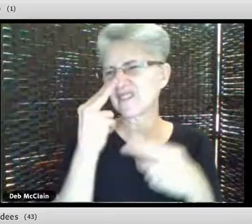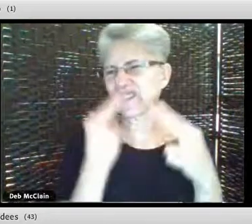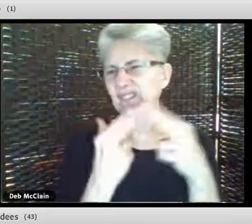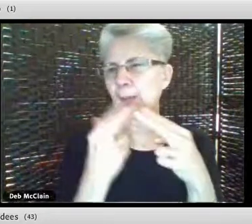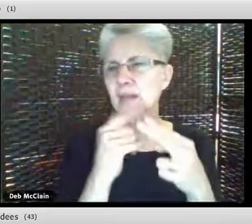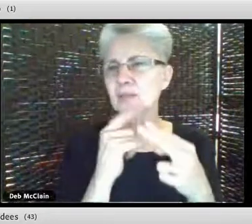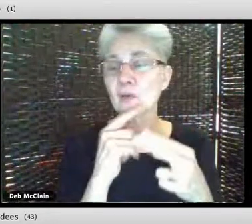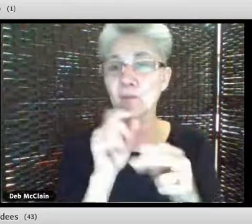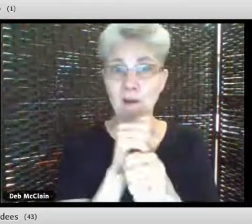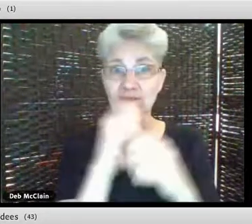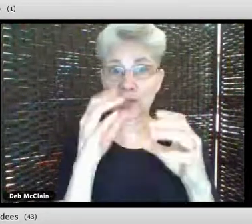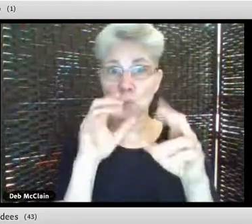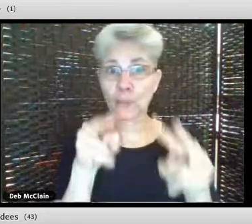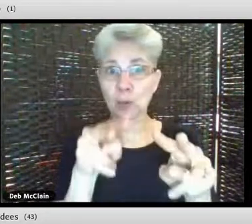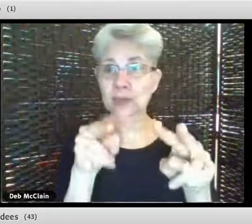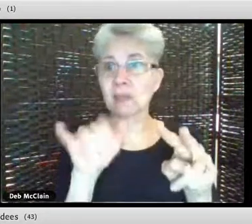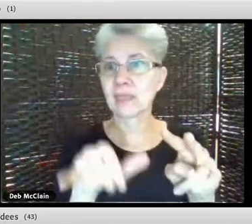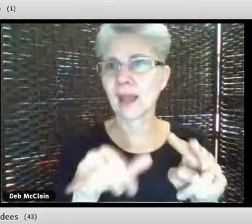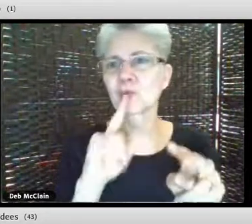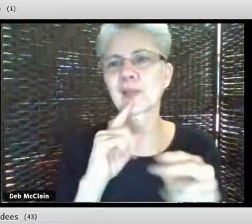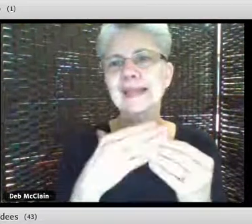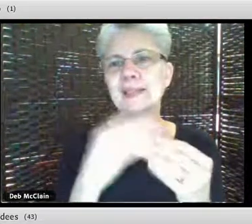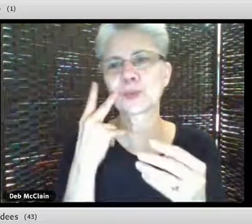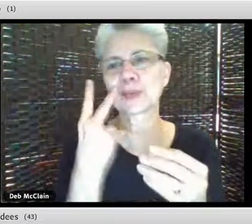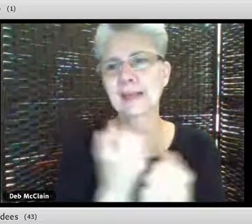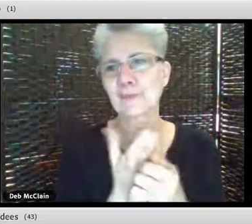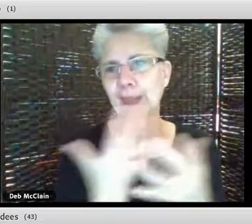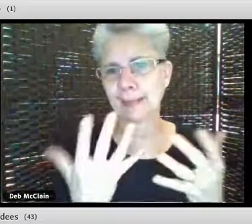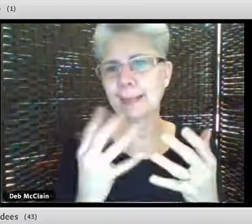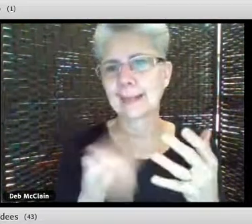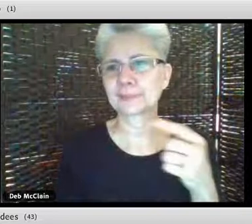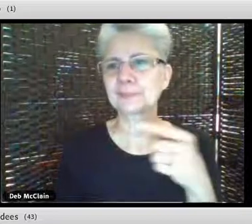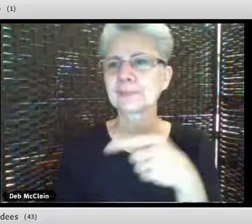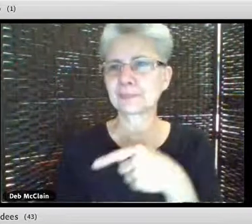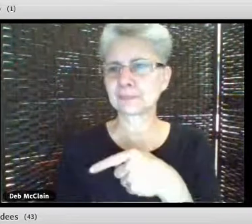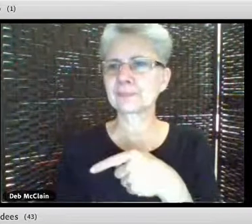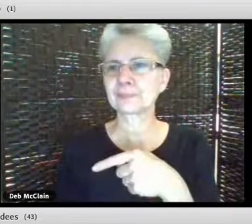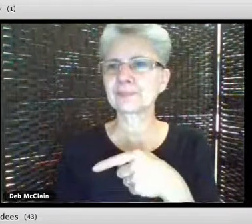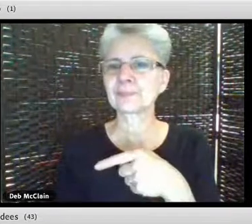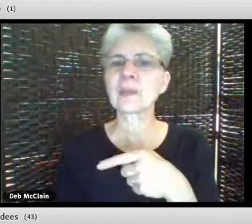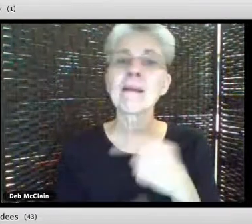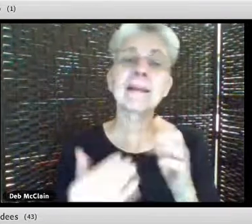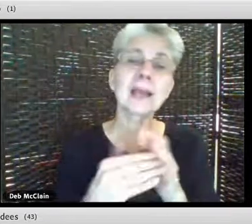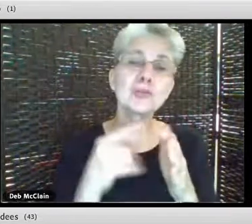You can make the color whatever you want, so it's just kind of fun because if you're a visual person,